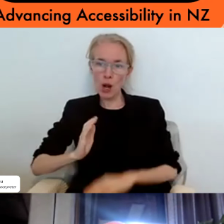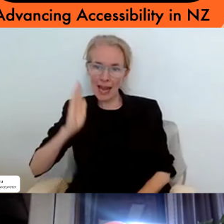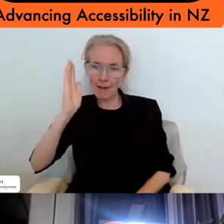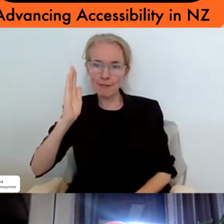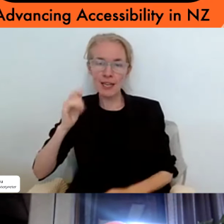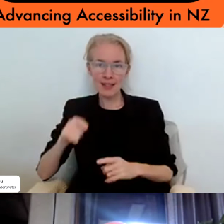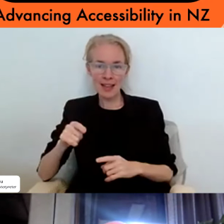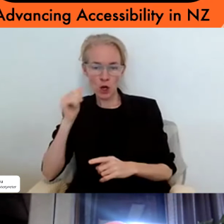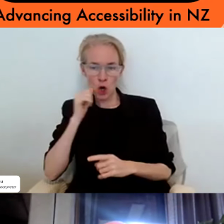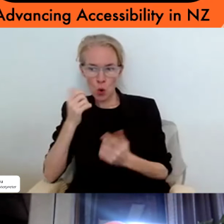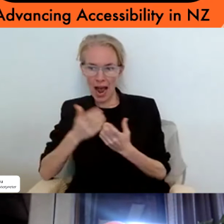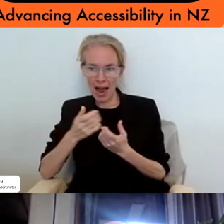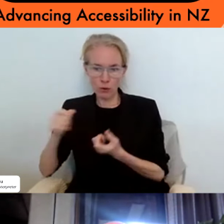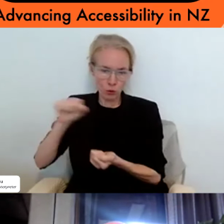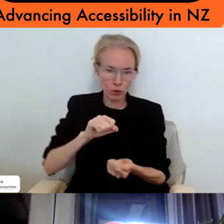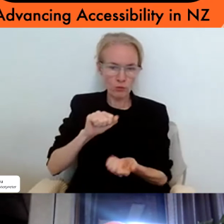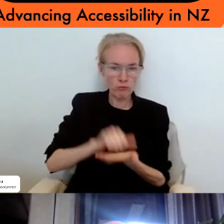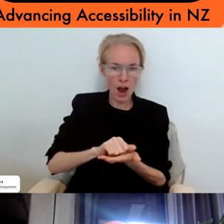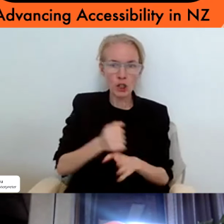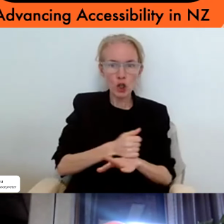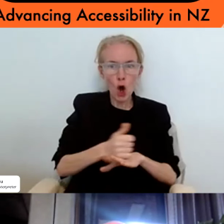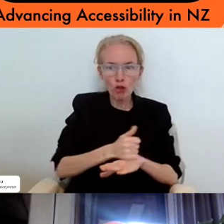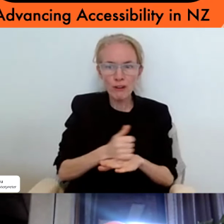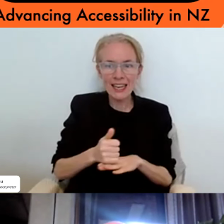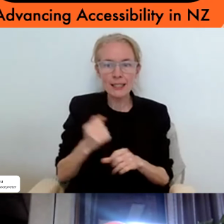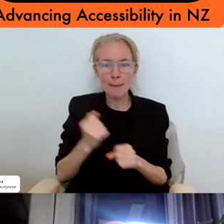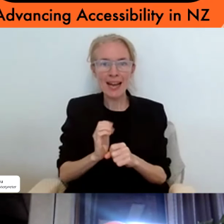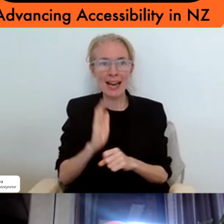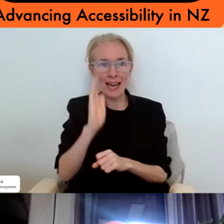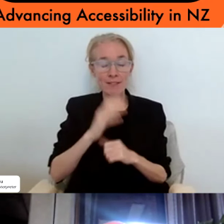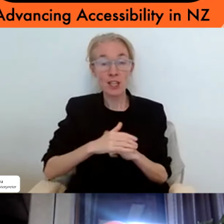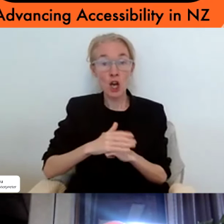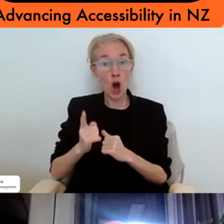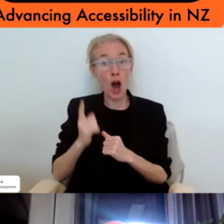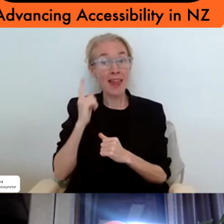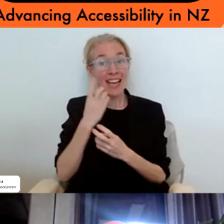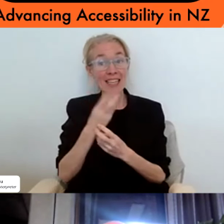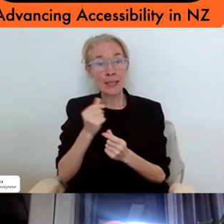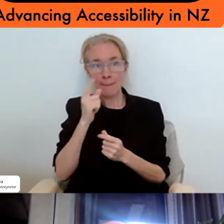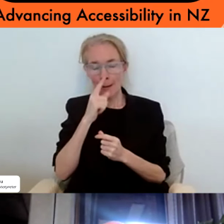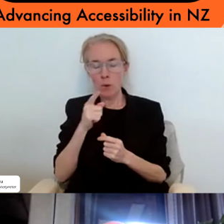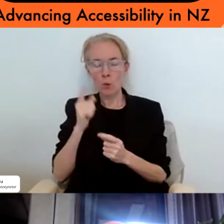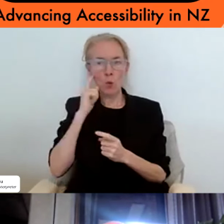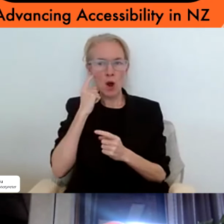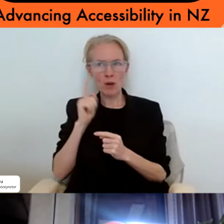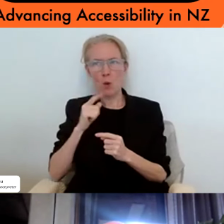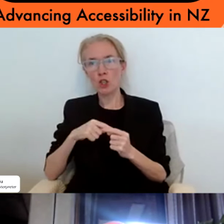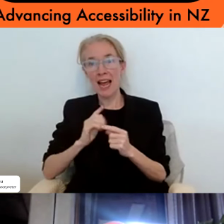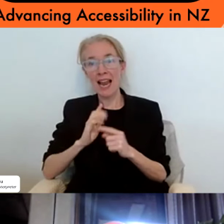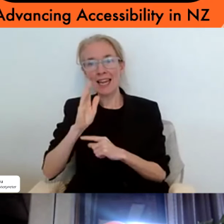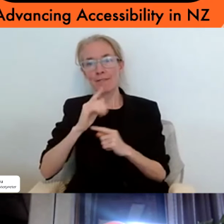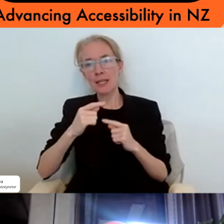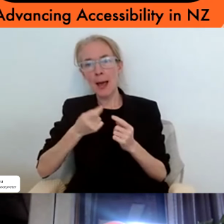scares a lot of people is the cost of a warrant of fitness for the lift and the ongoing costs of having it too. I don't know there's much